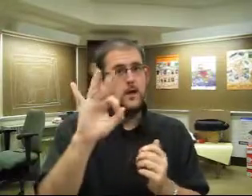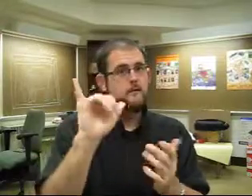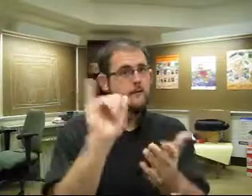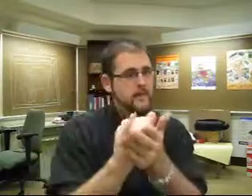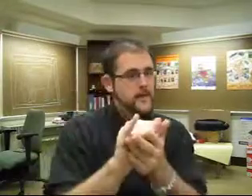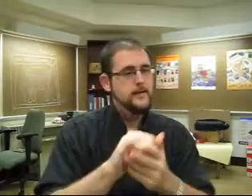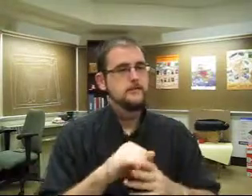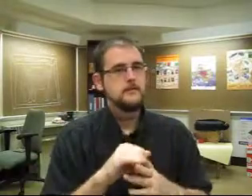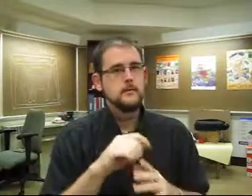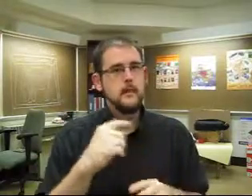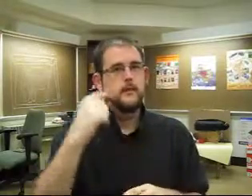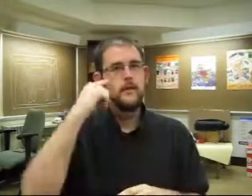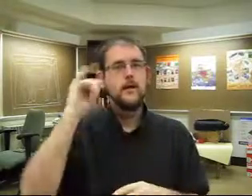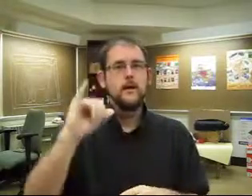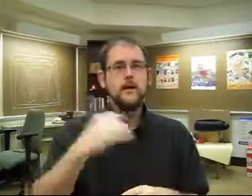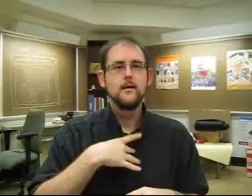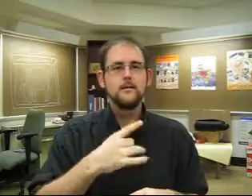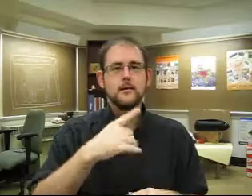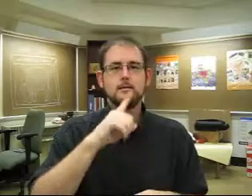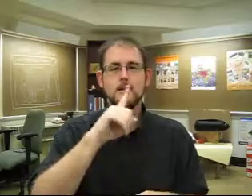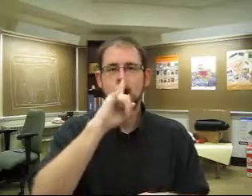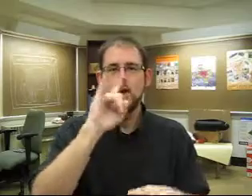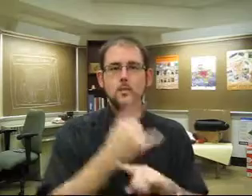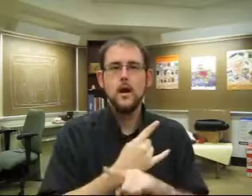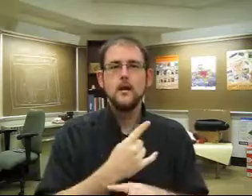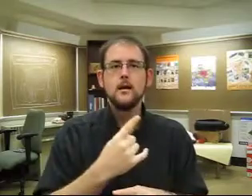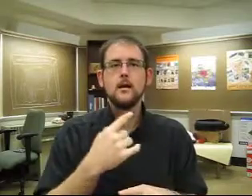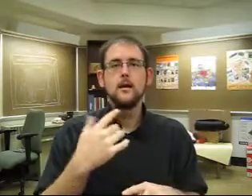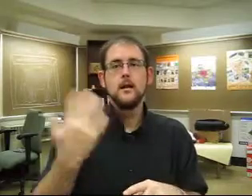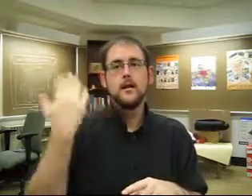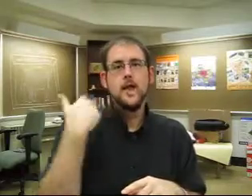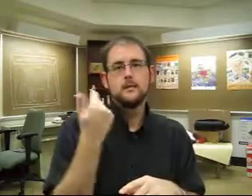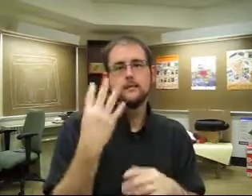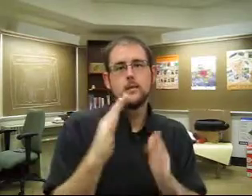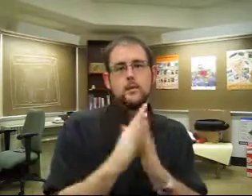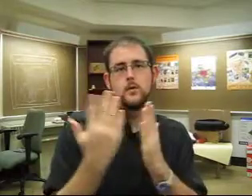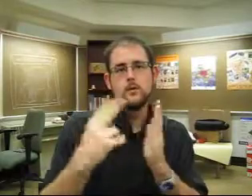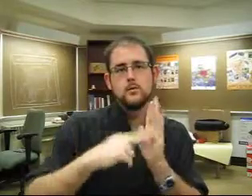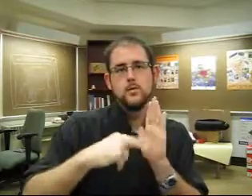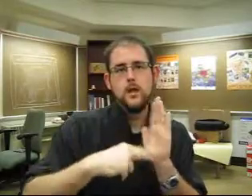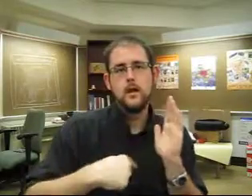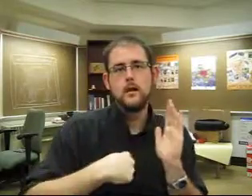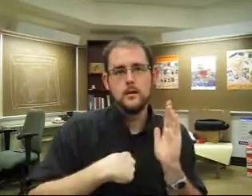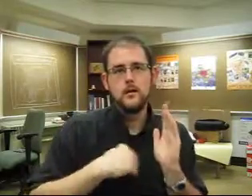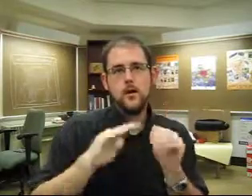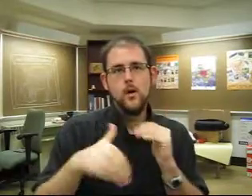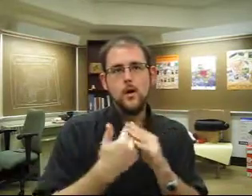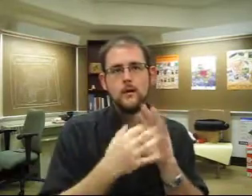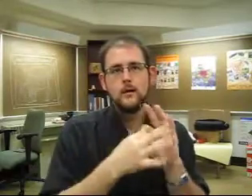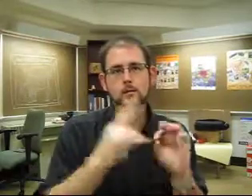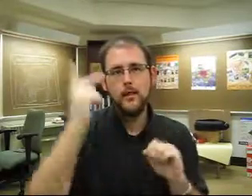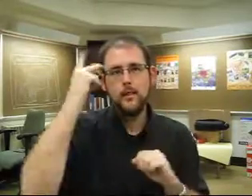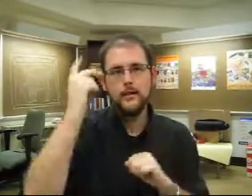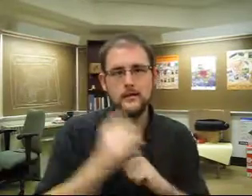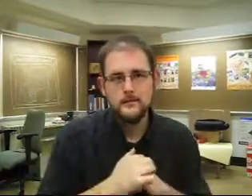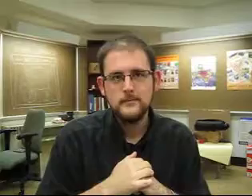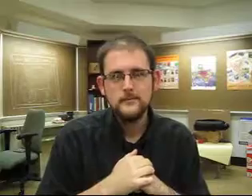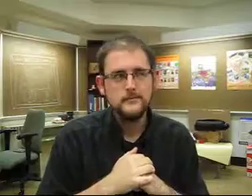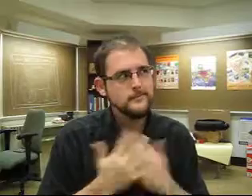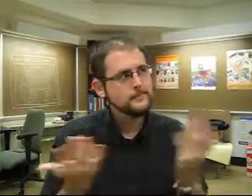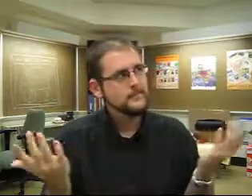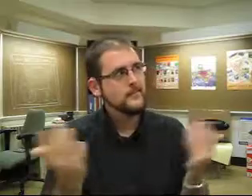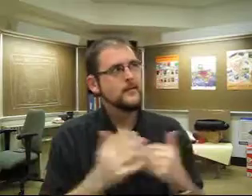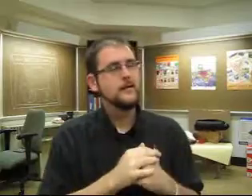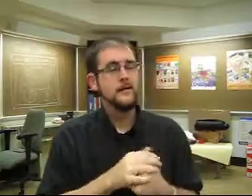Because of that, I found it ironic that the last few books I read were related to politics.